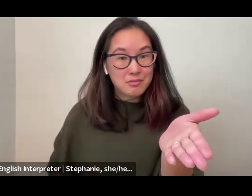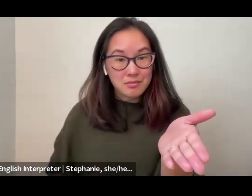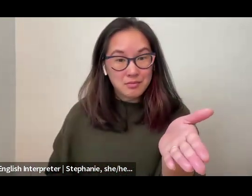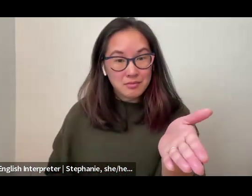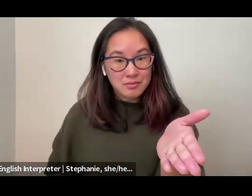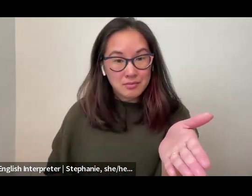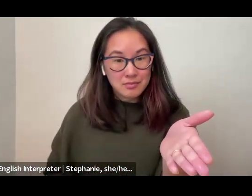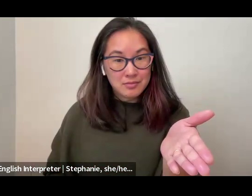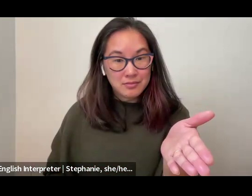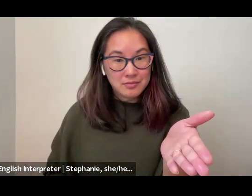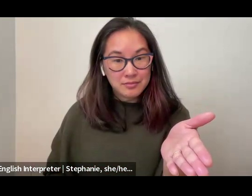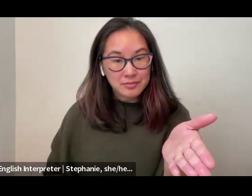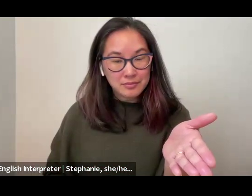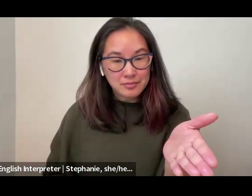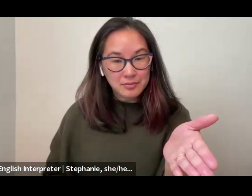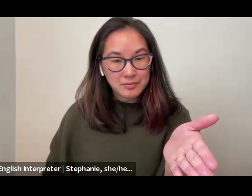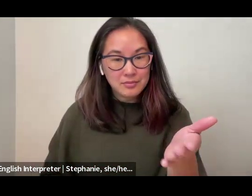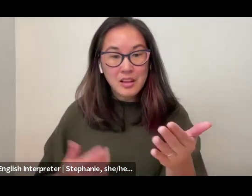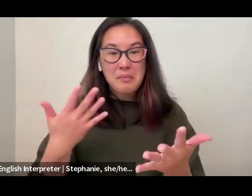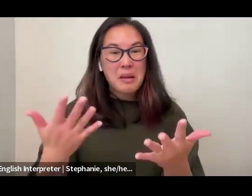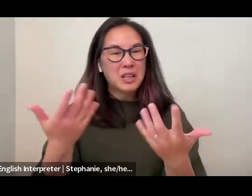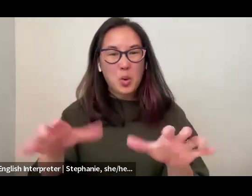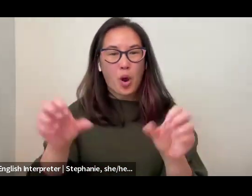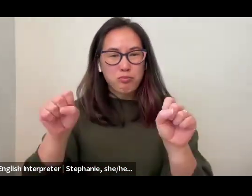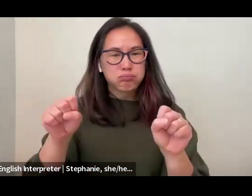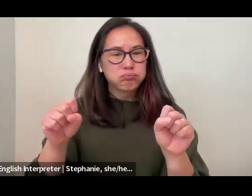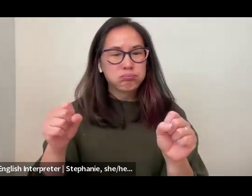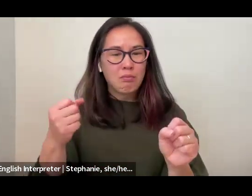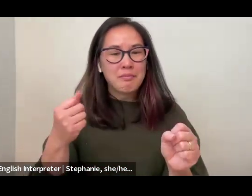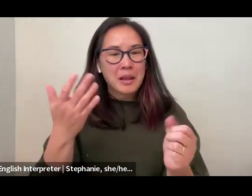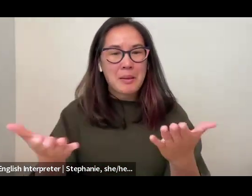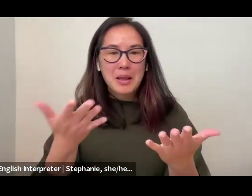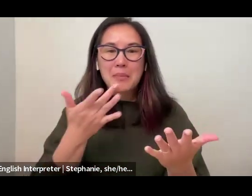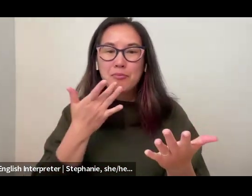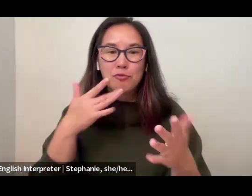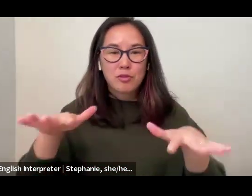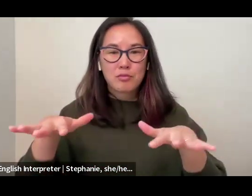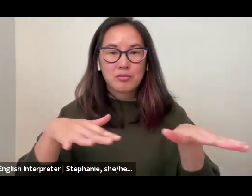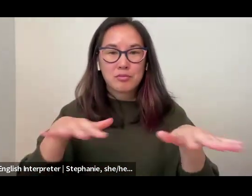Or maybe you don't make a fist at all, and maybe you just move the wrist side to side,